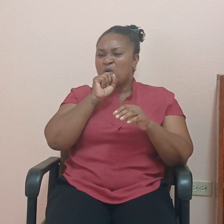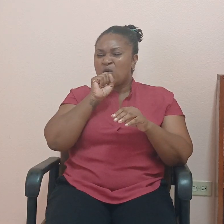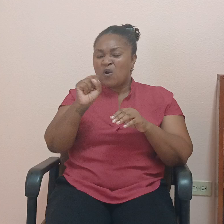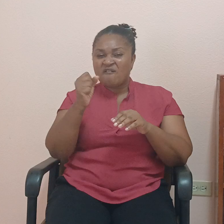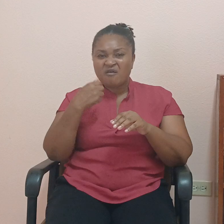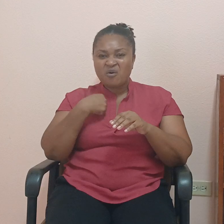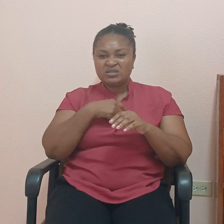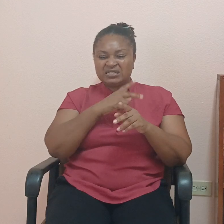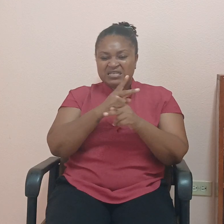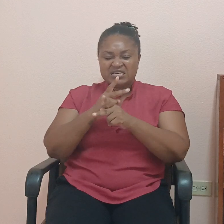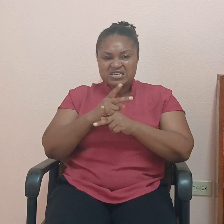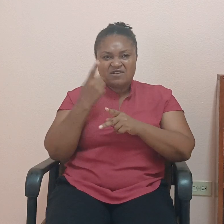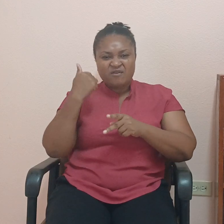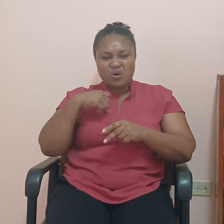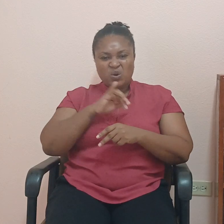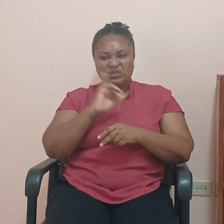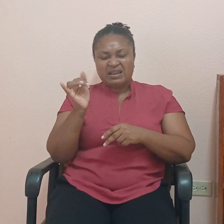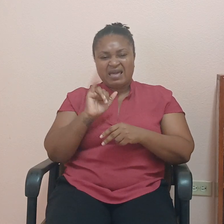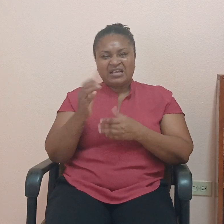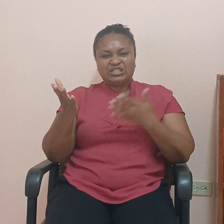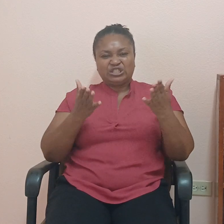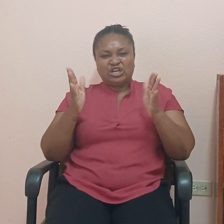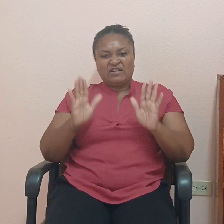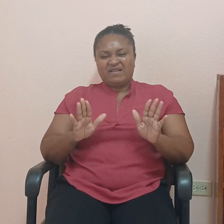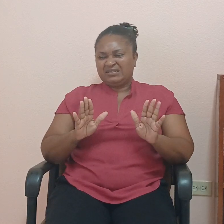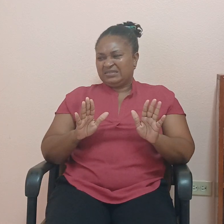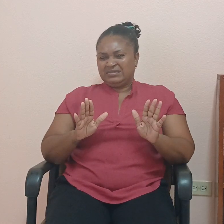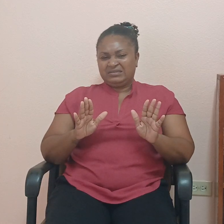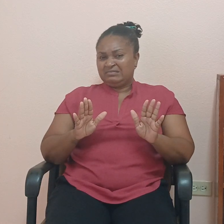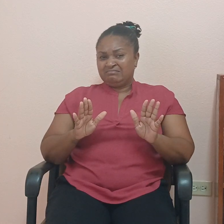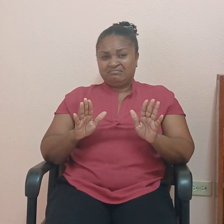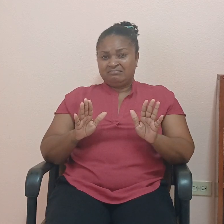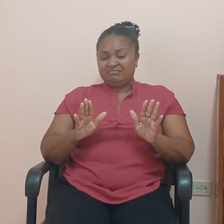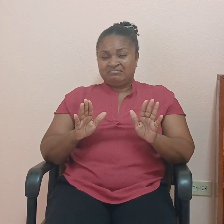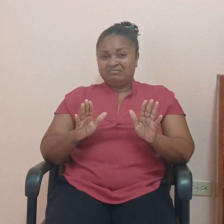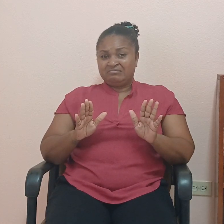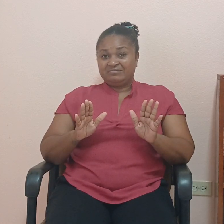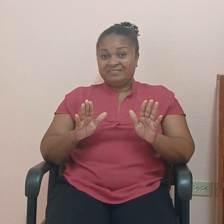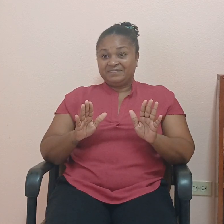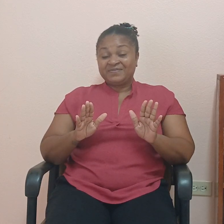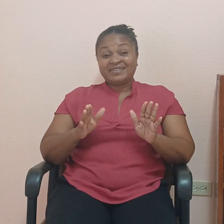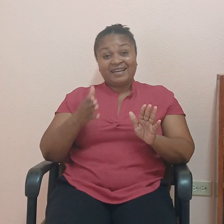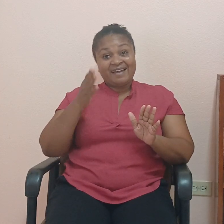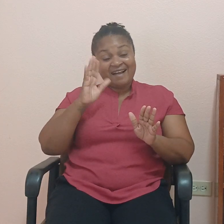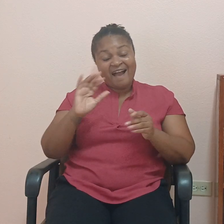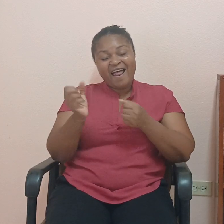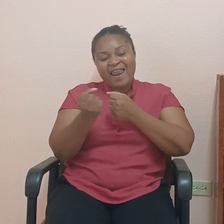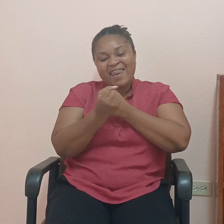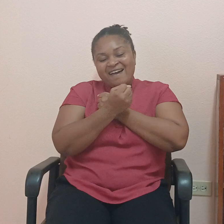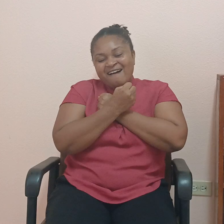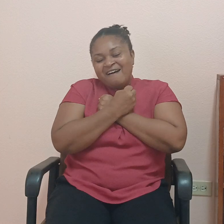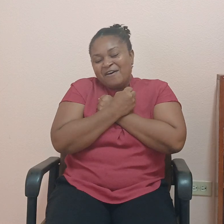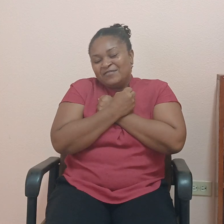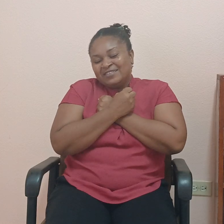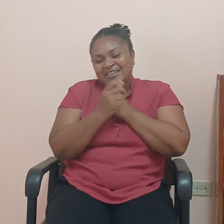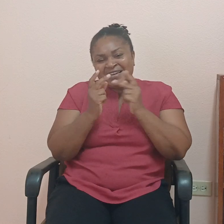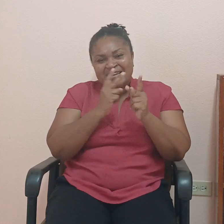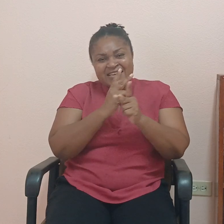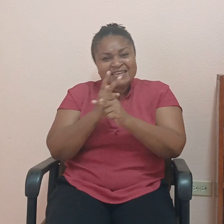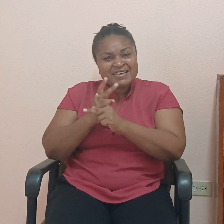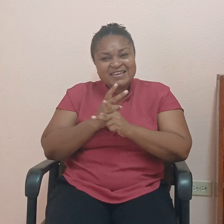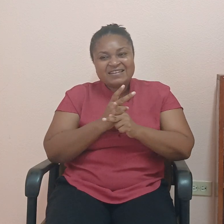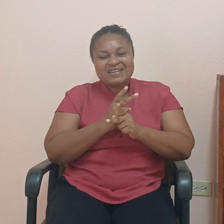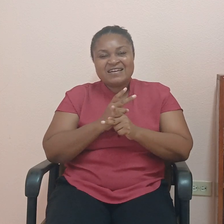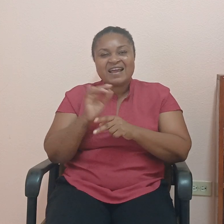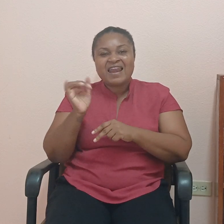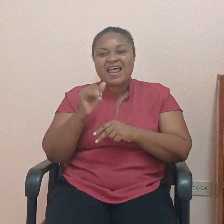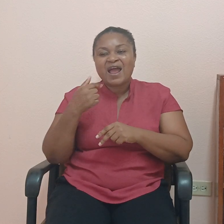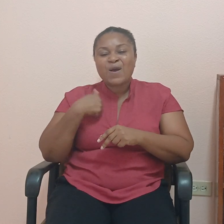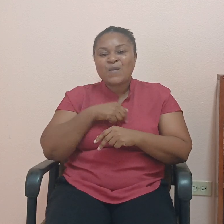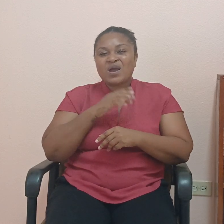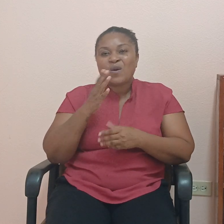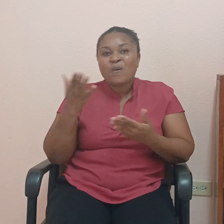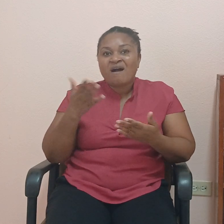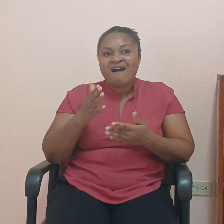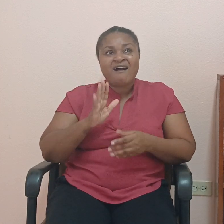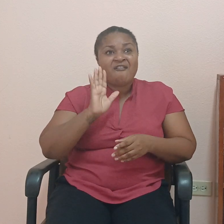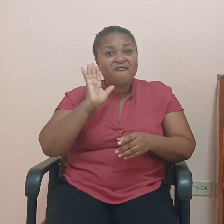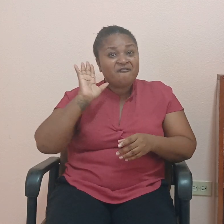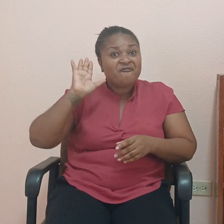US LIKE WE ARE SERVANTS. HE LOVES AND CARES FOR US LIKE WE ARE HIS CHILDREN,